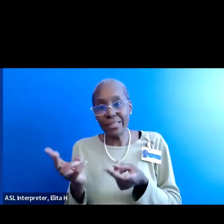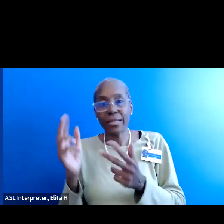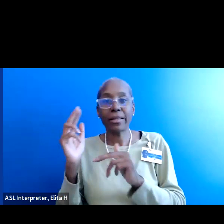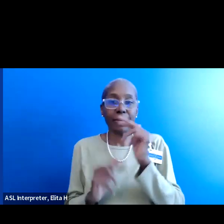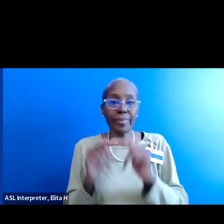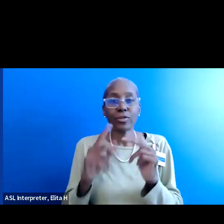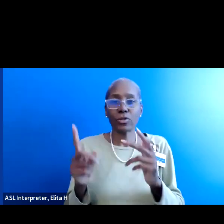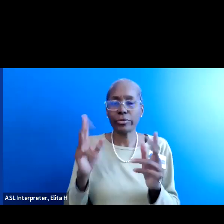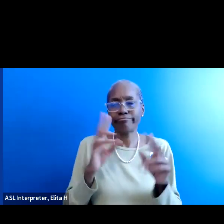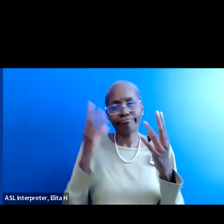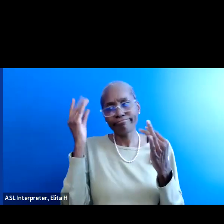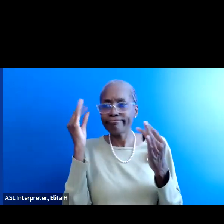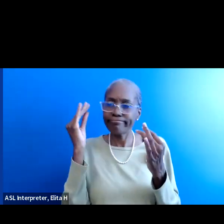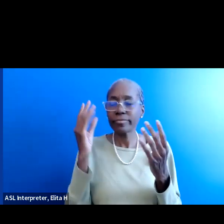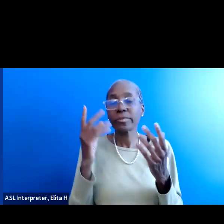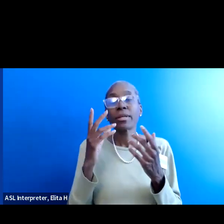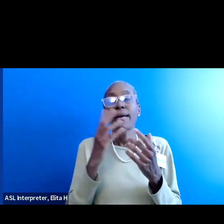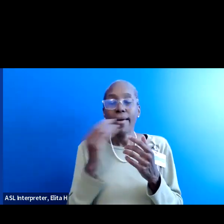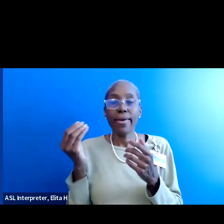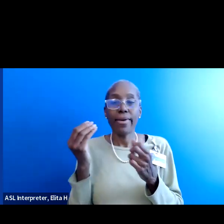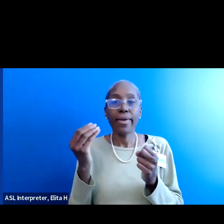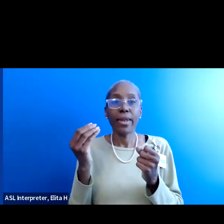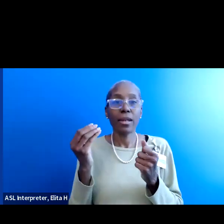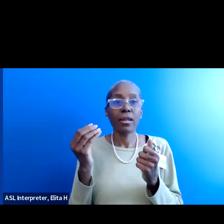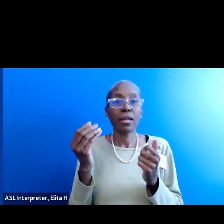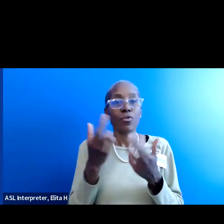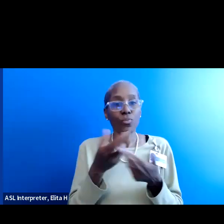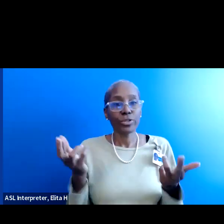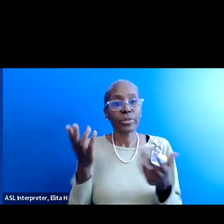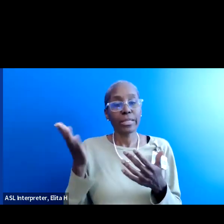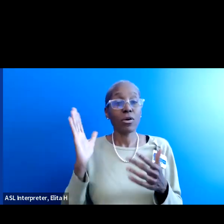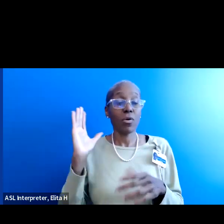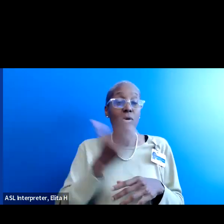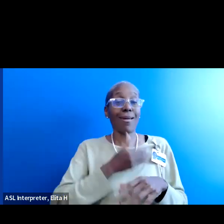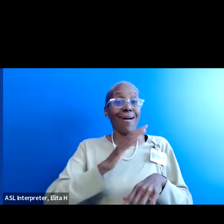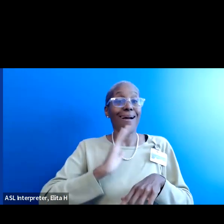that you're considering and there are resources on our website and others